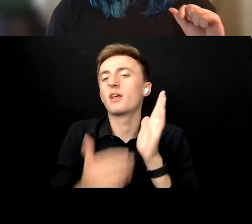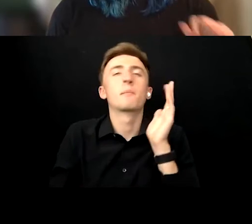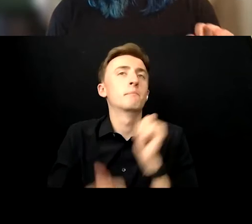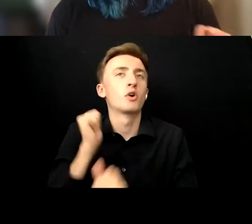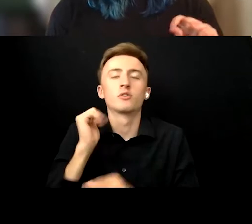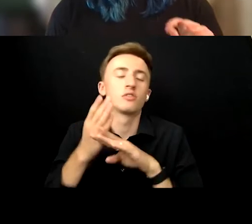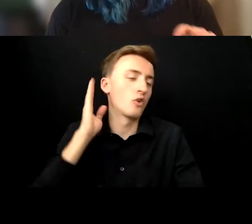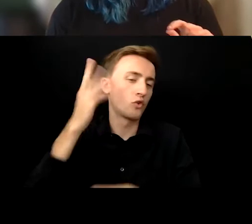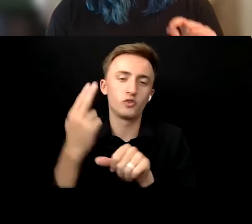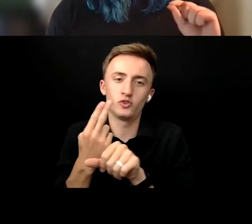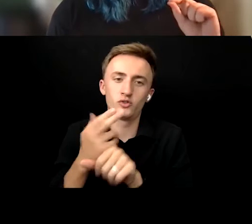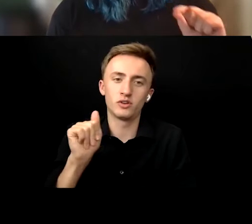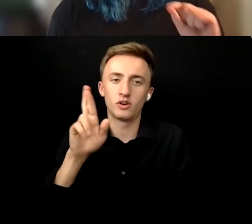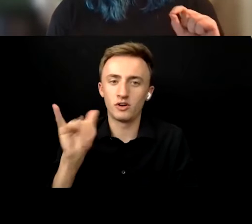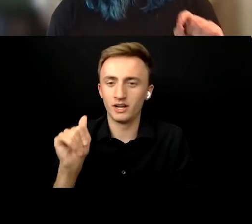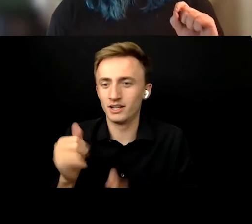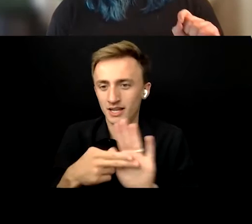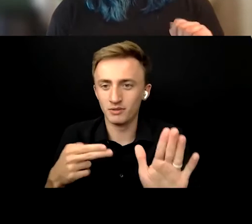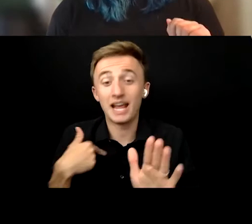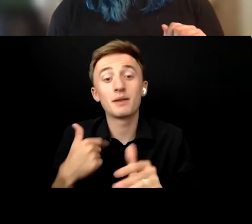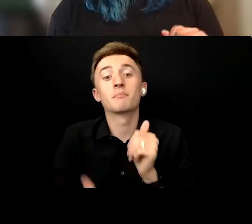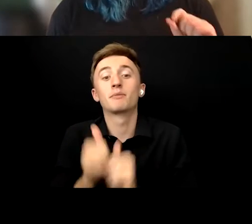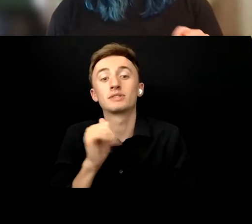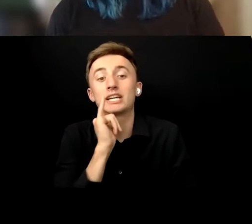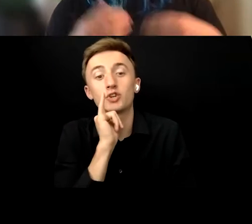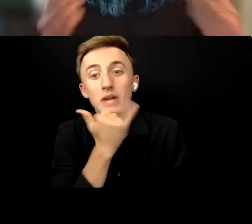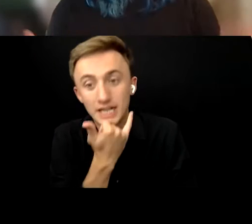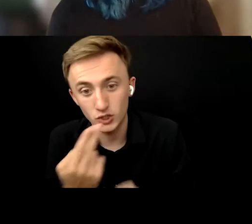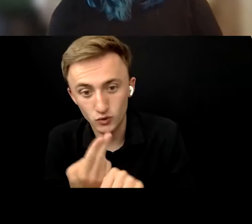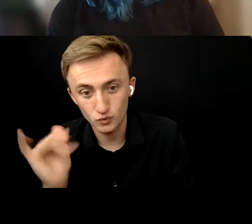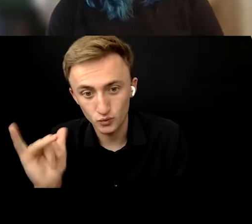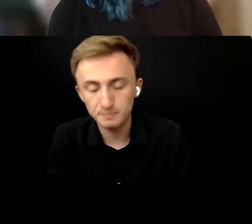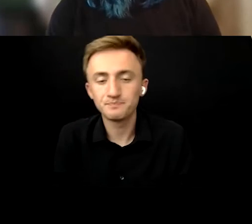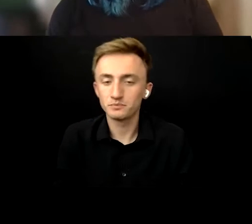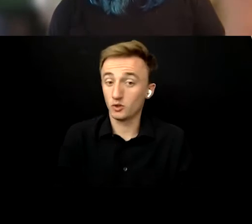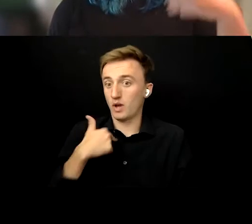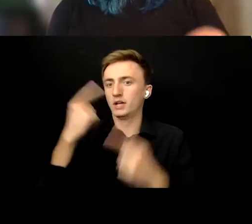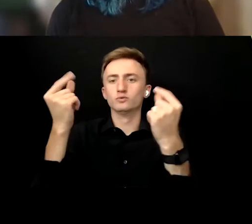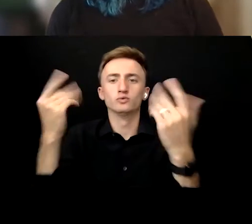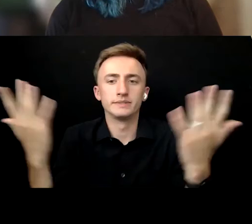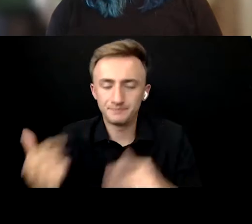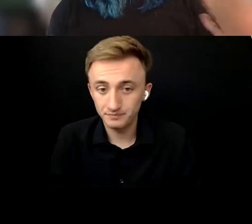in my opinion. And most incorrectly used, in my opinion. What do I do? I take poll requests,